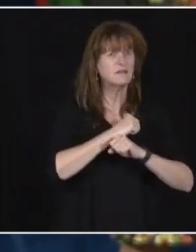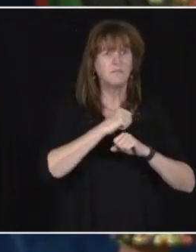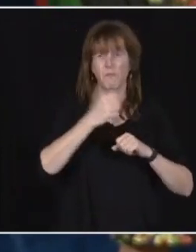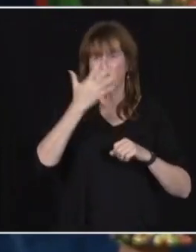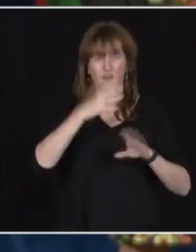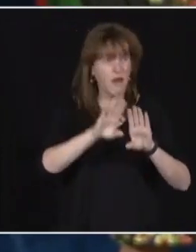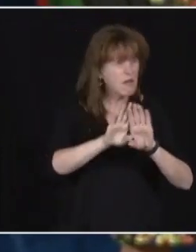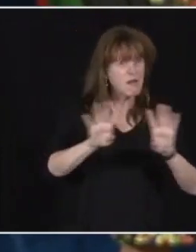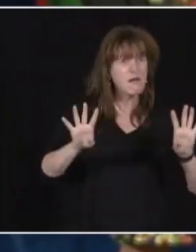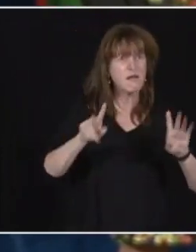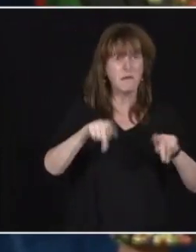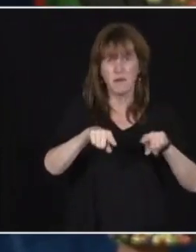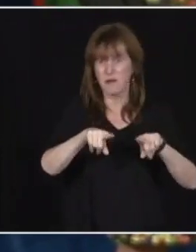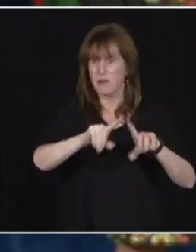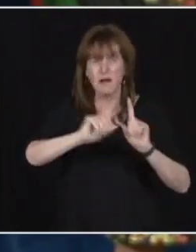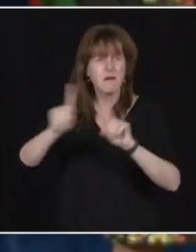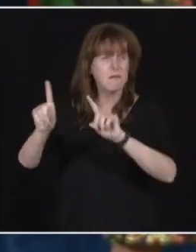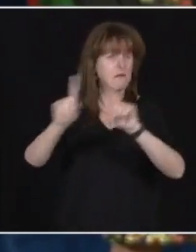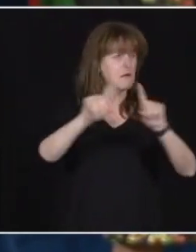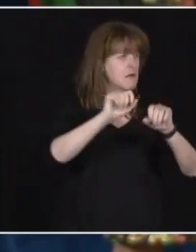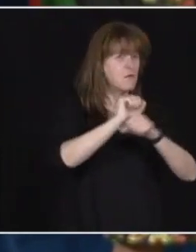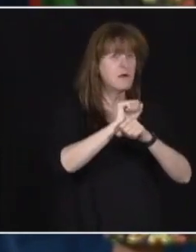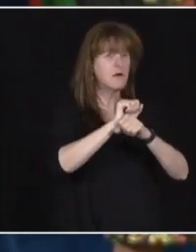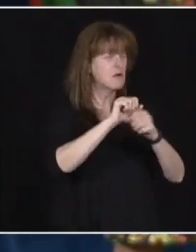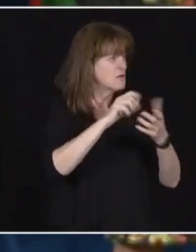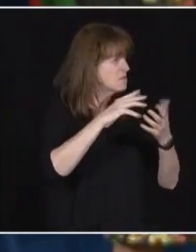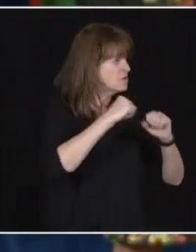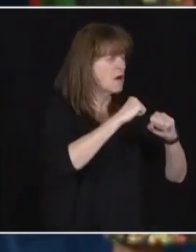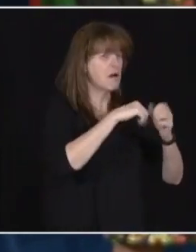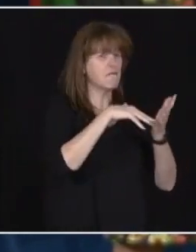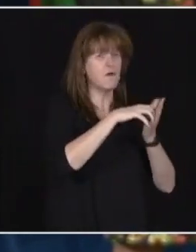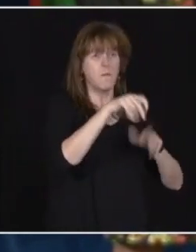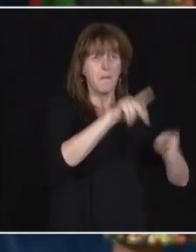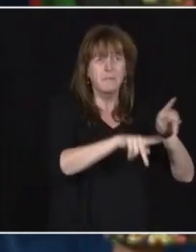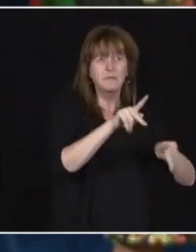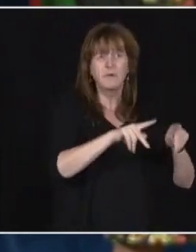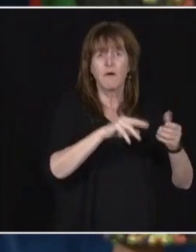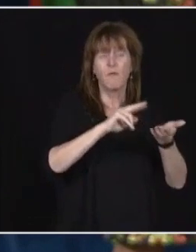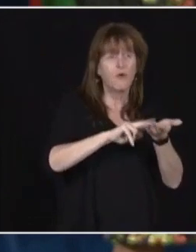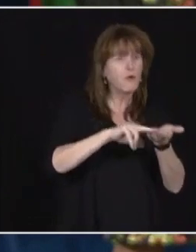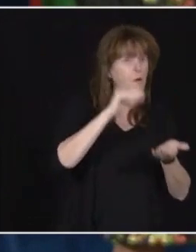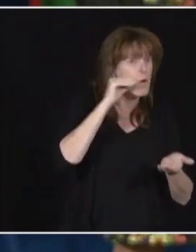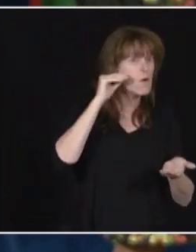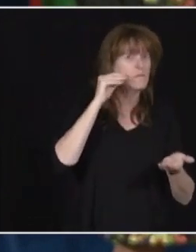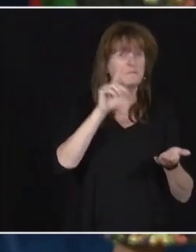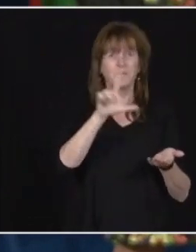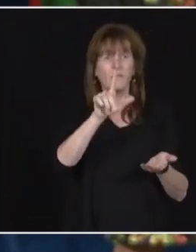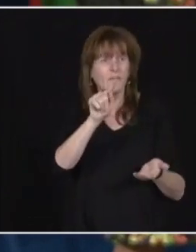And of those on the frontlines of this fight, those who are protecting the most vulnerable, in our long-term care homes